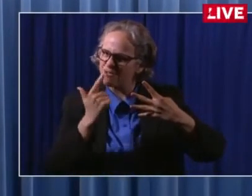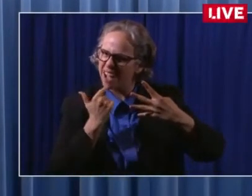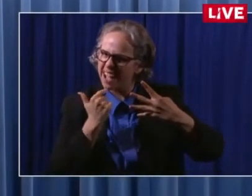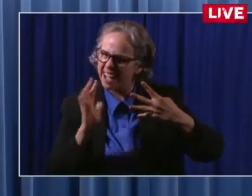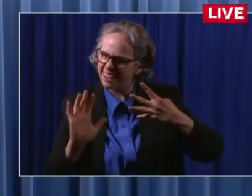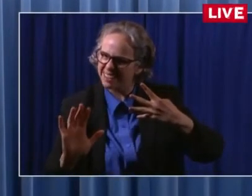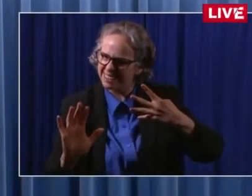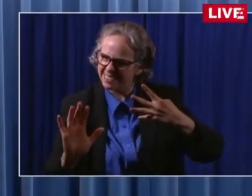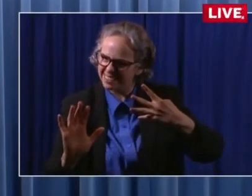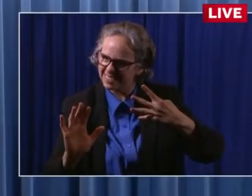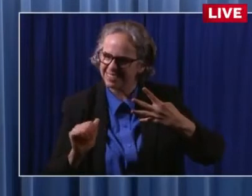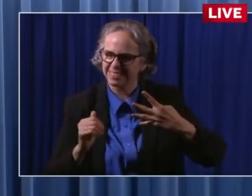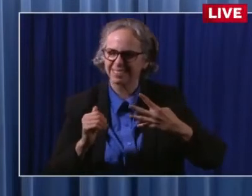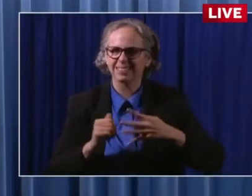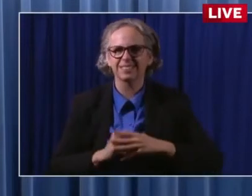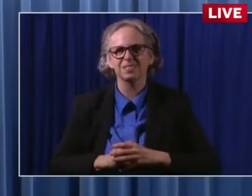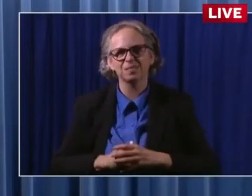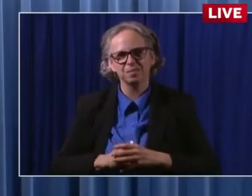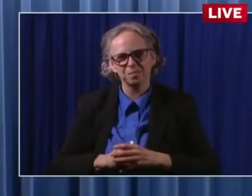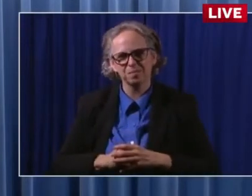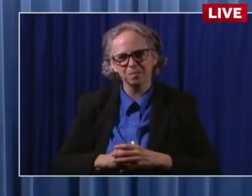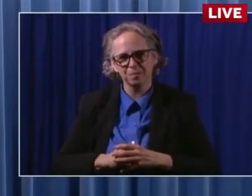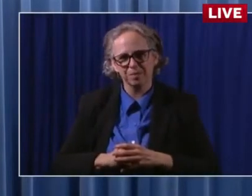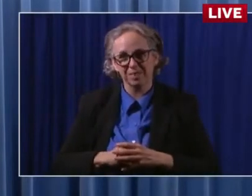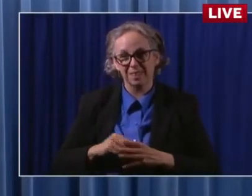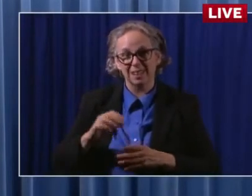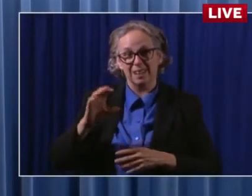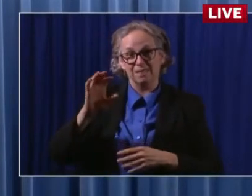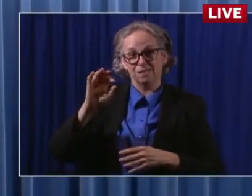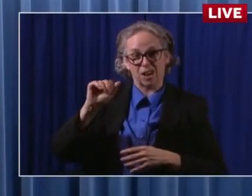BUT IT STILL REMAINS AS A LEVEL THREE ALERT, RED.